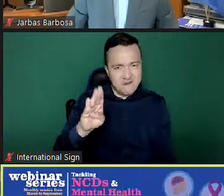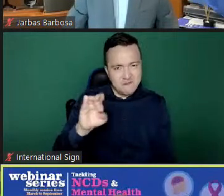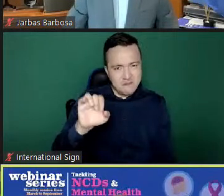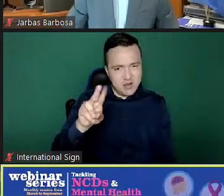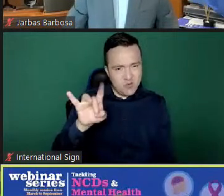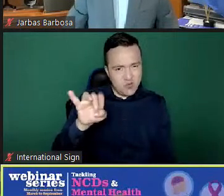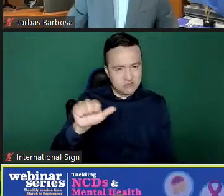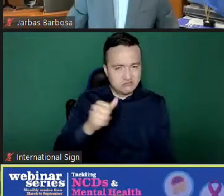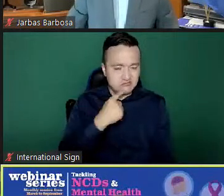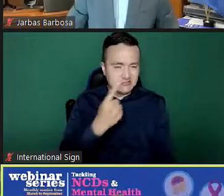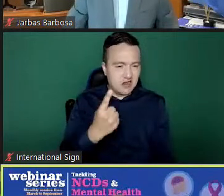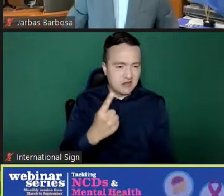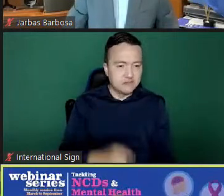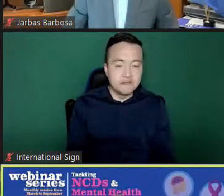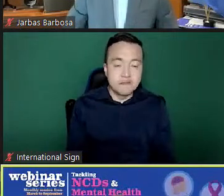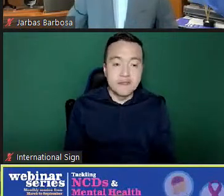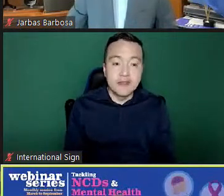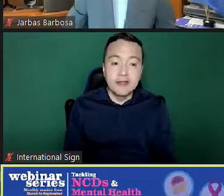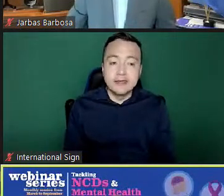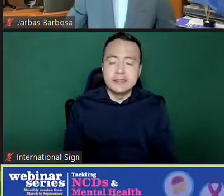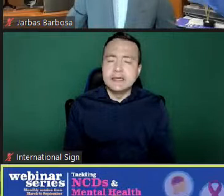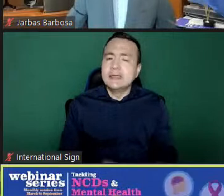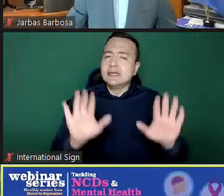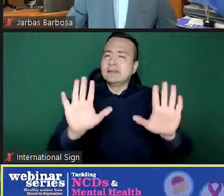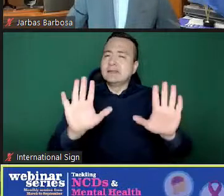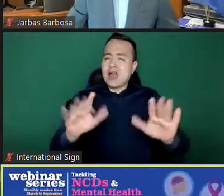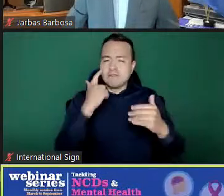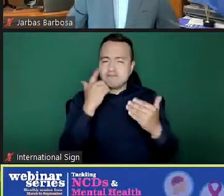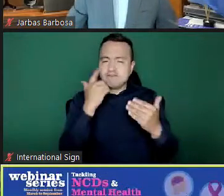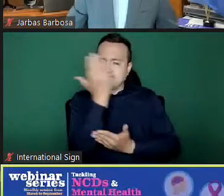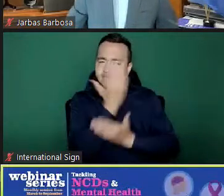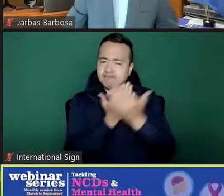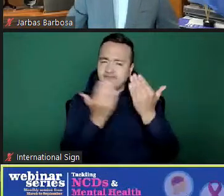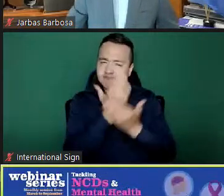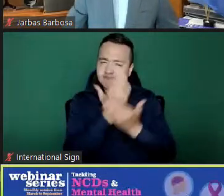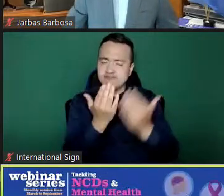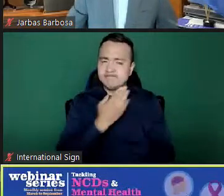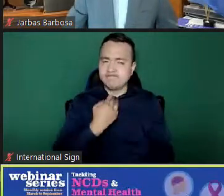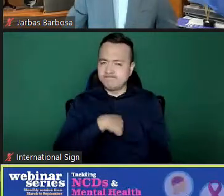Given the concerns we have, another huge concern is that the region of the